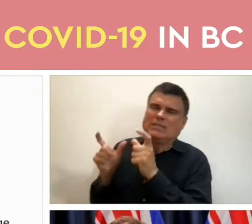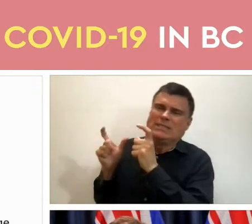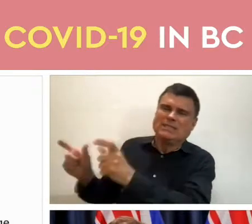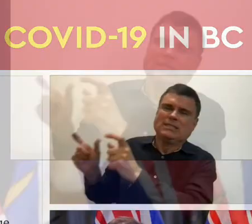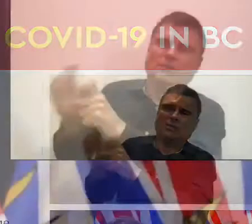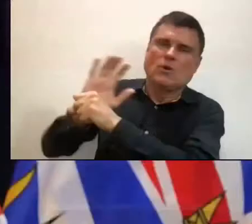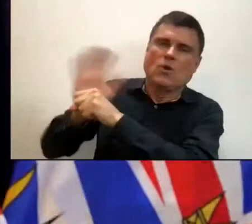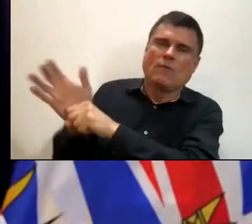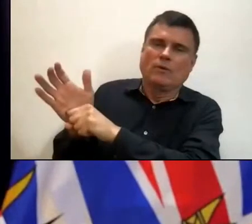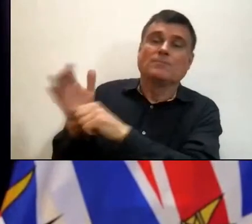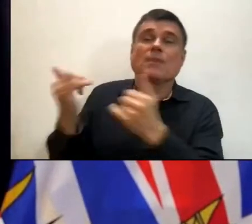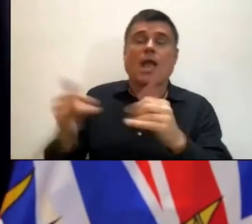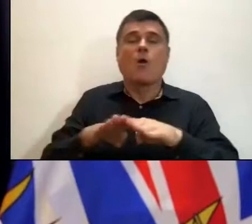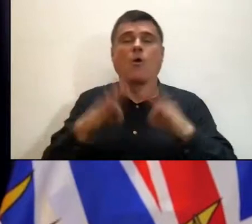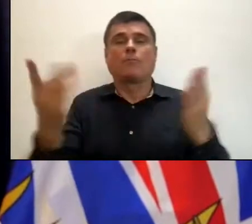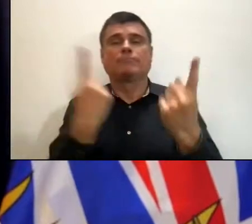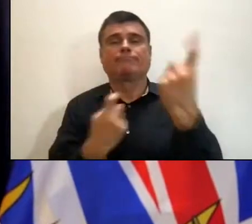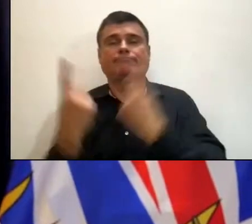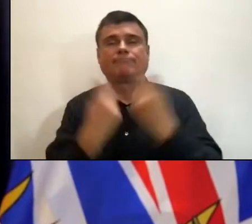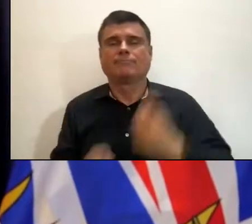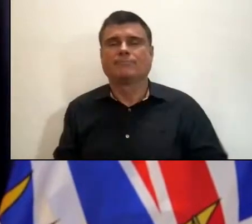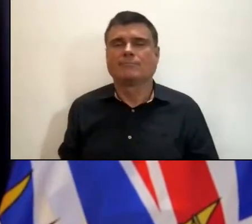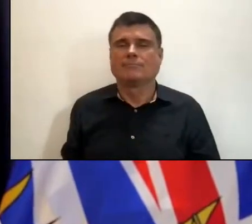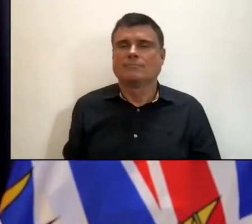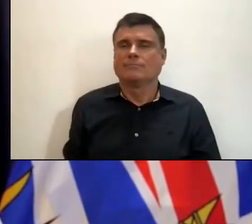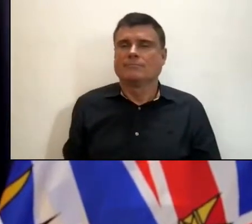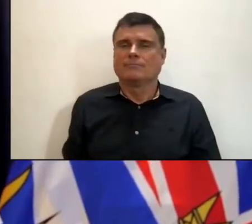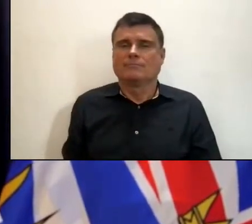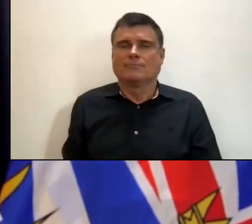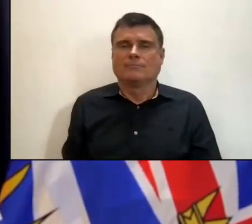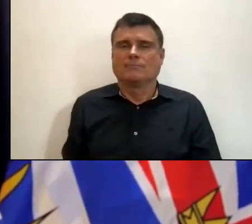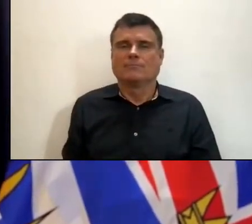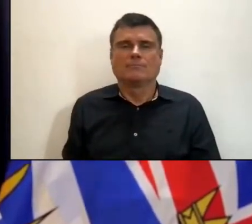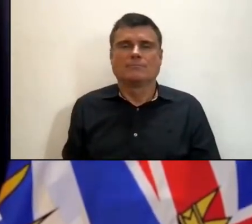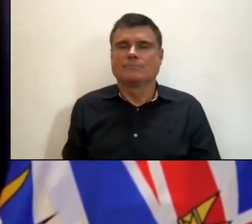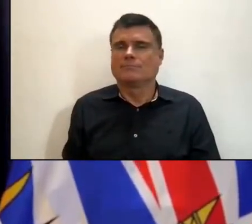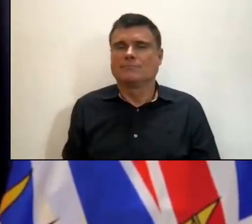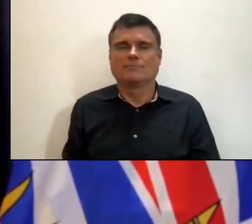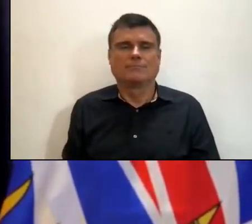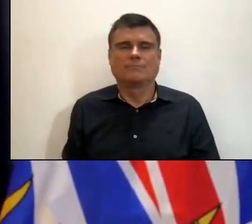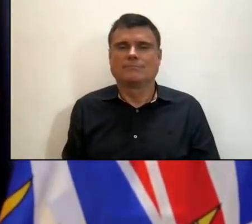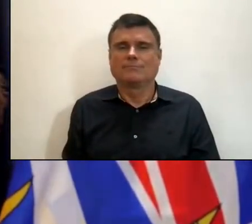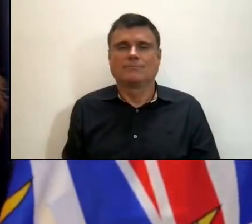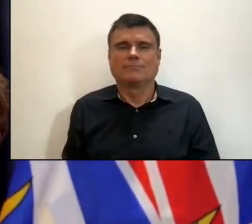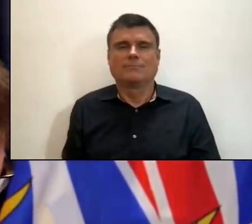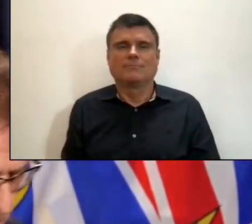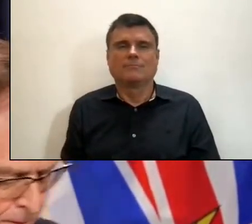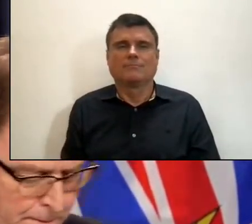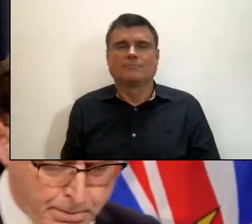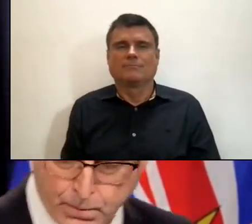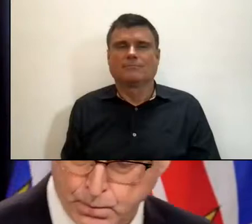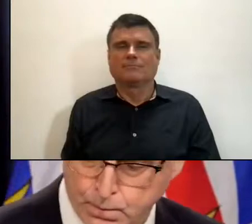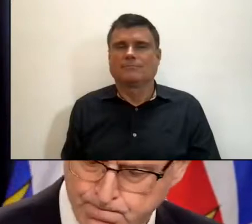your questions. Thank you, minister disk.